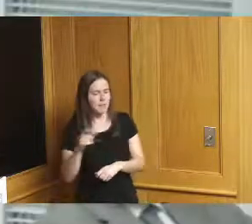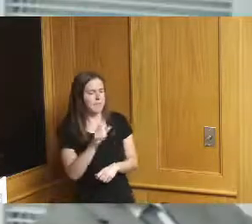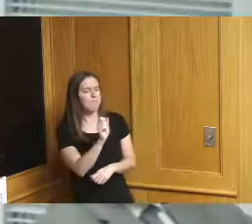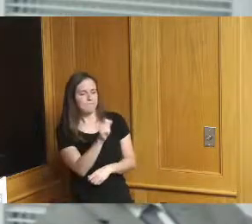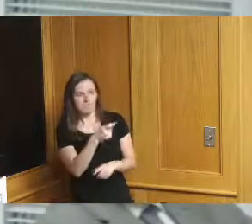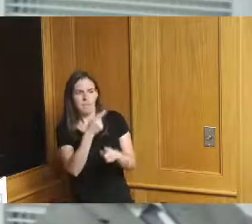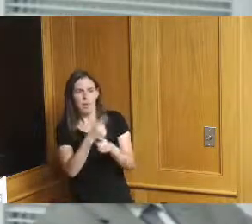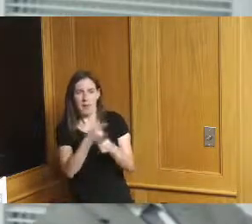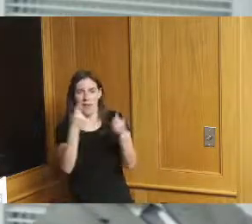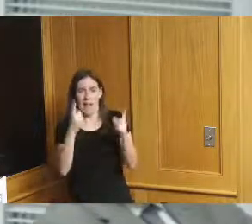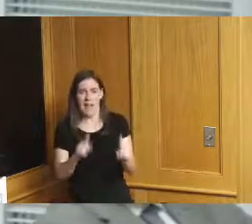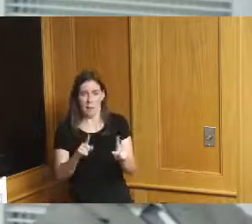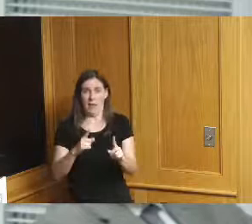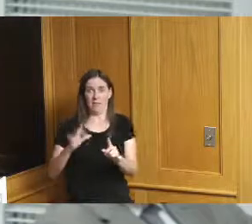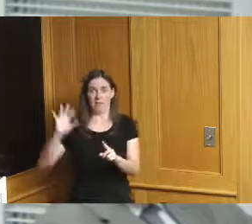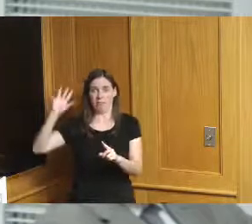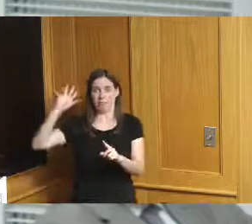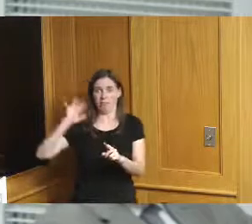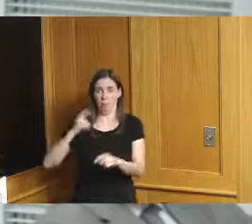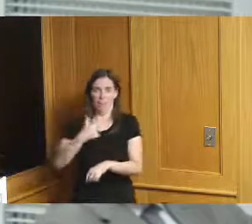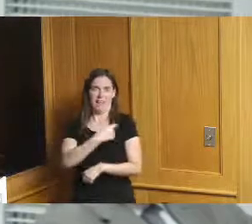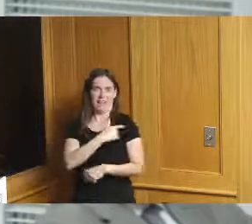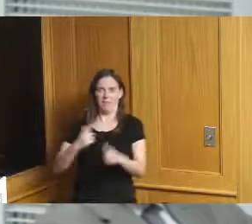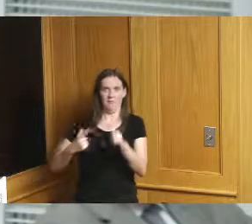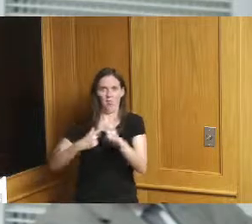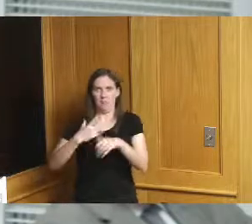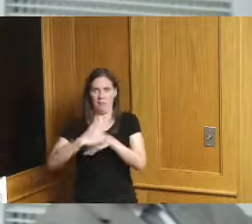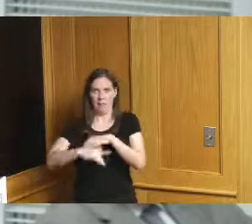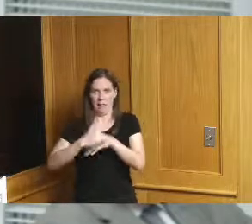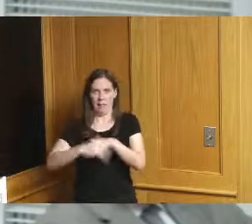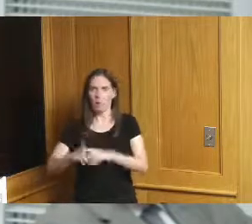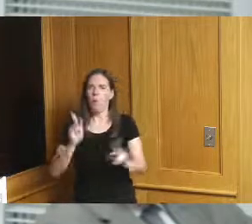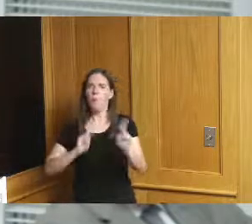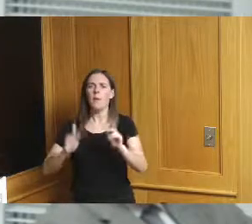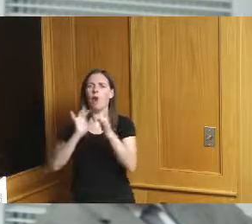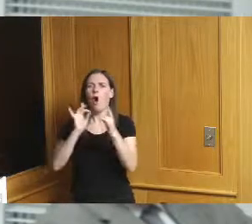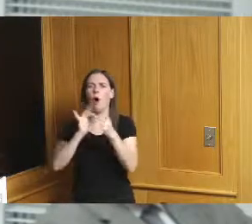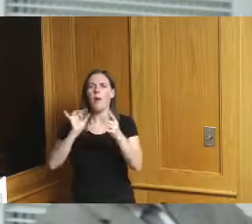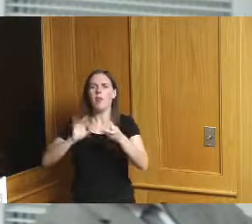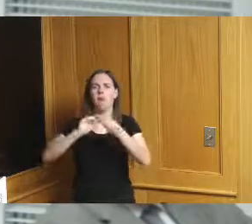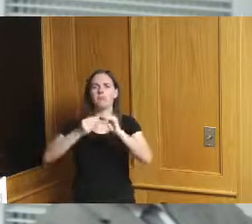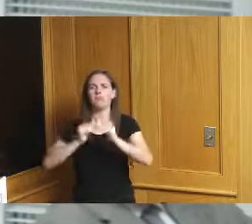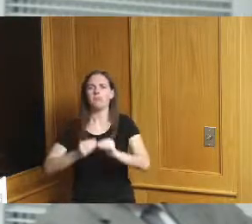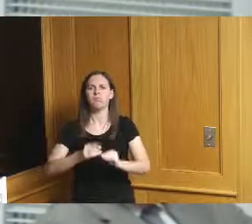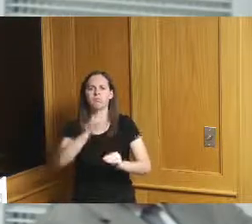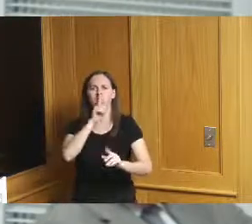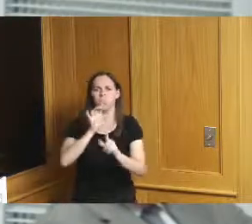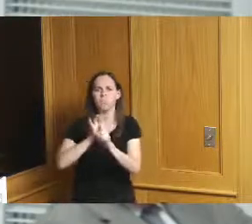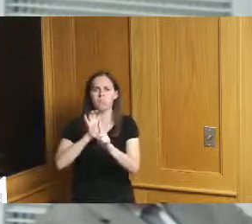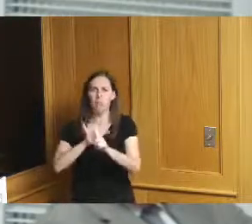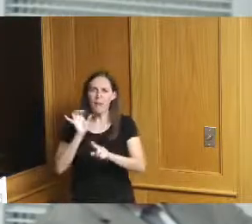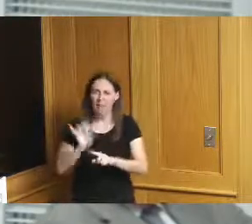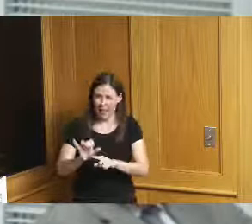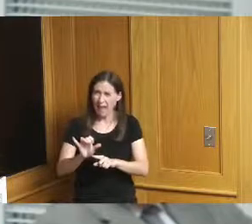vaccine became available we heard statistics about how effective the vaccine was and we heard 94 95 percent